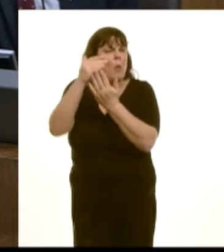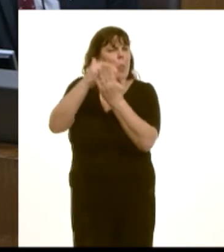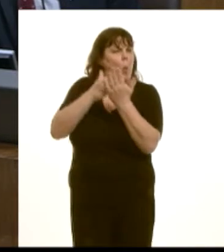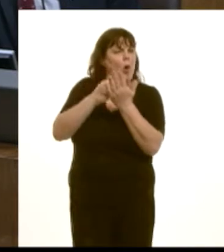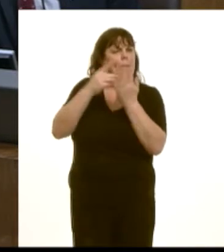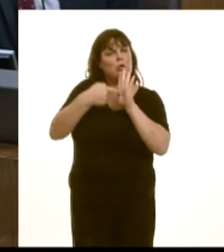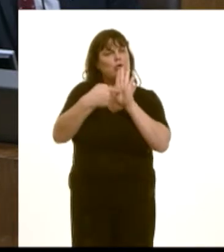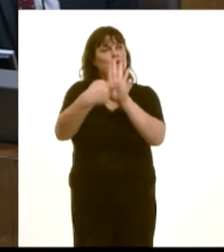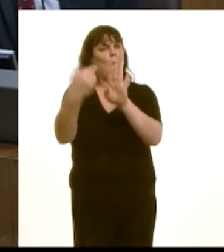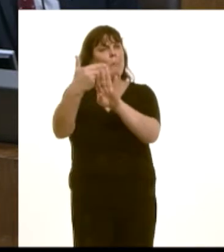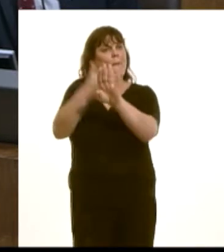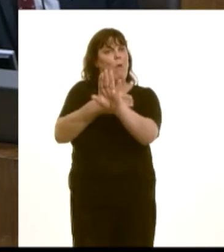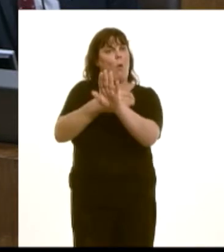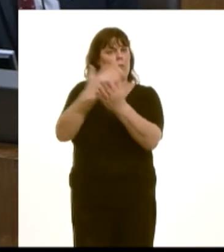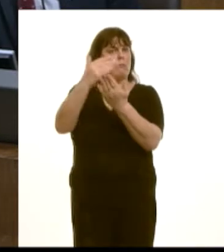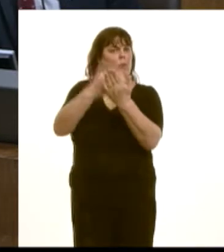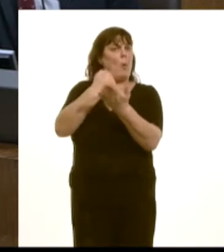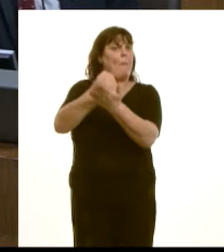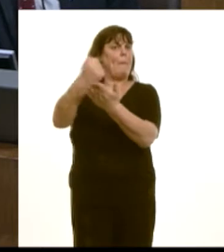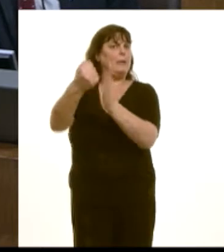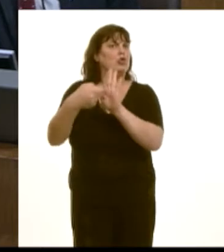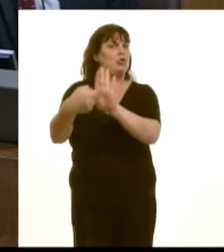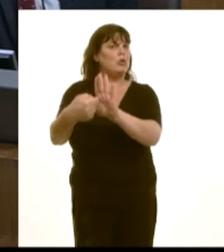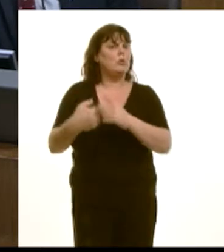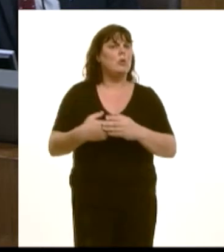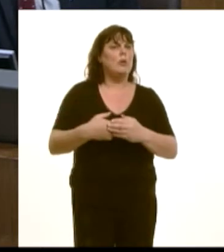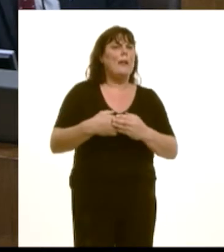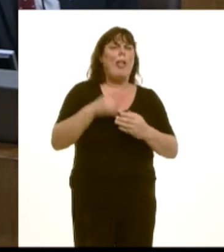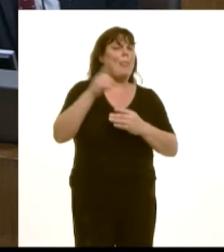of publication of the work. This would be an unusual departure from normal practice;